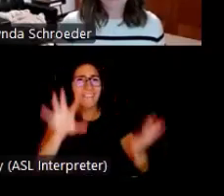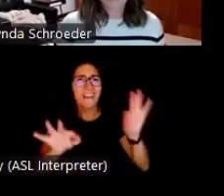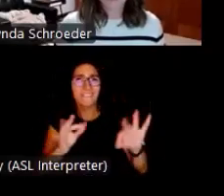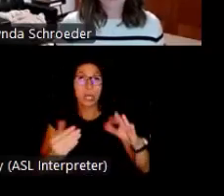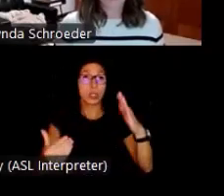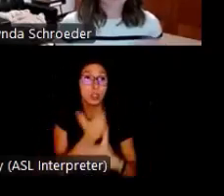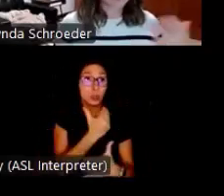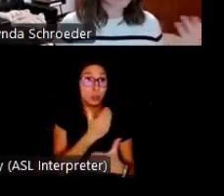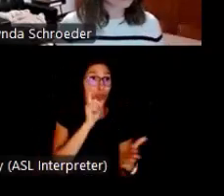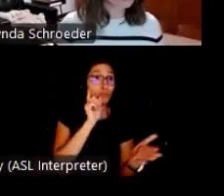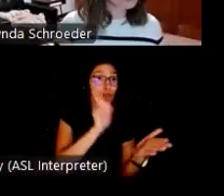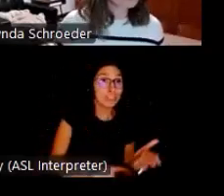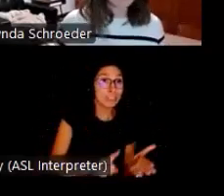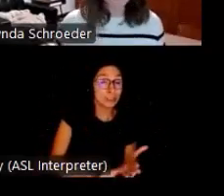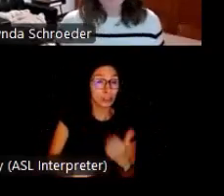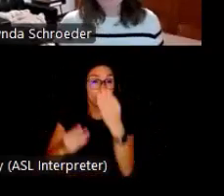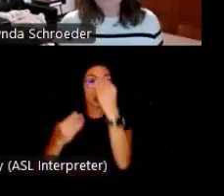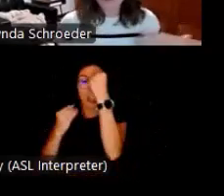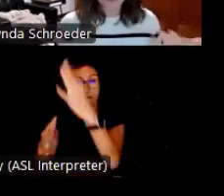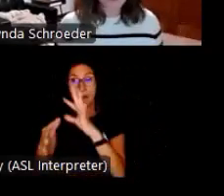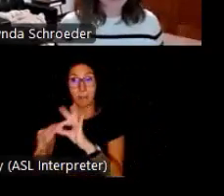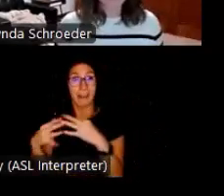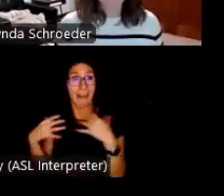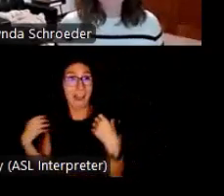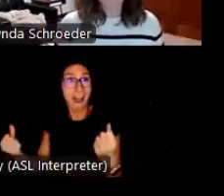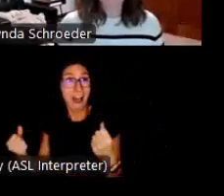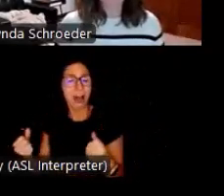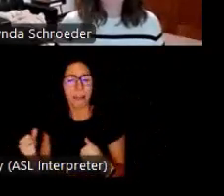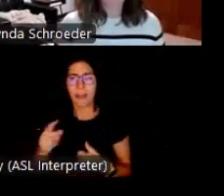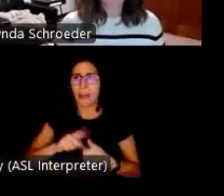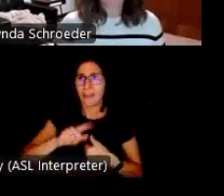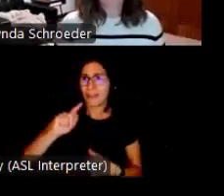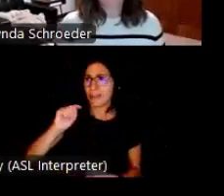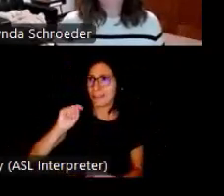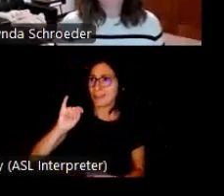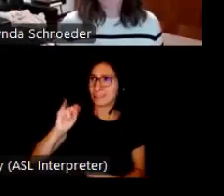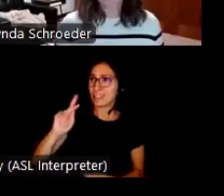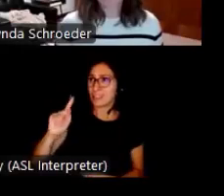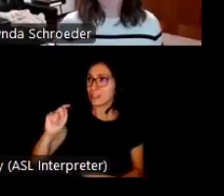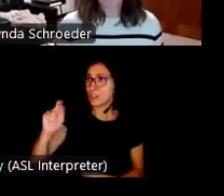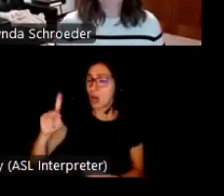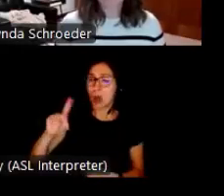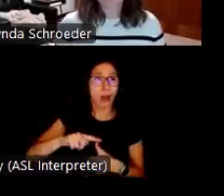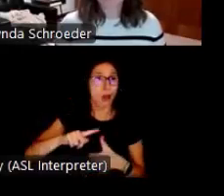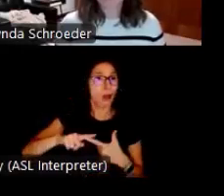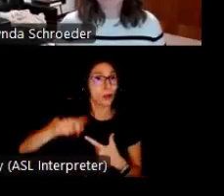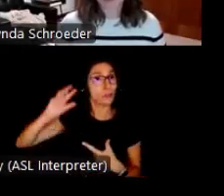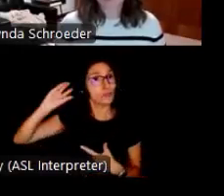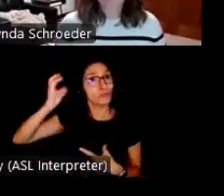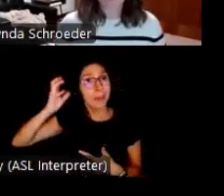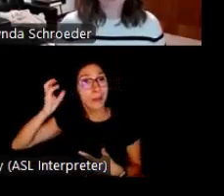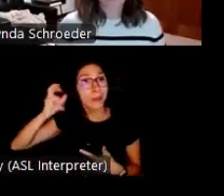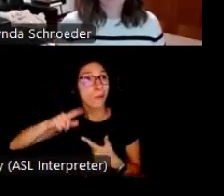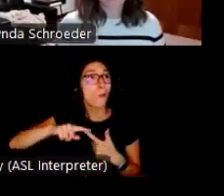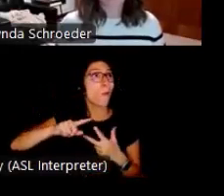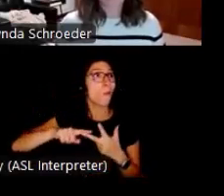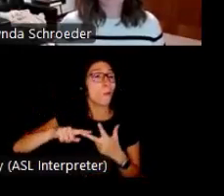Do you turn to TikTok, radio, television? I'll give you a minute to respond in the chat if you can.